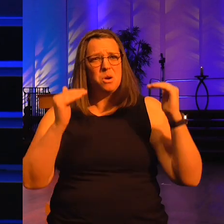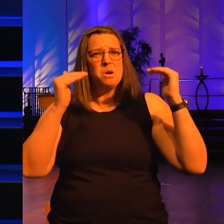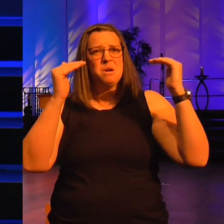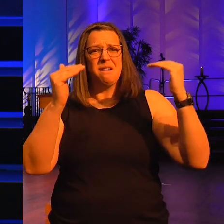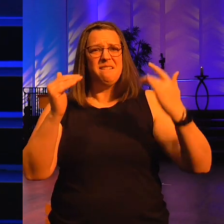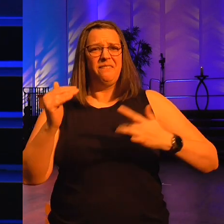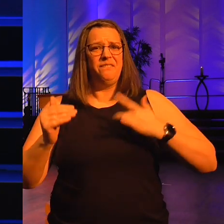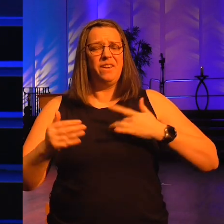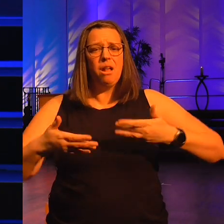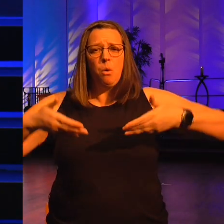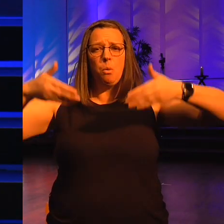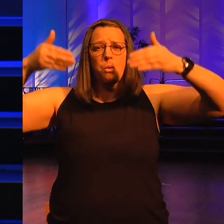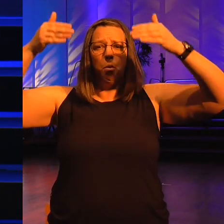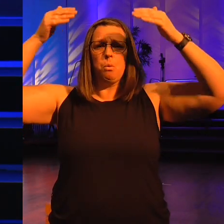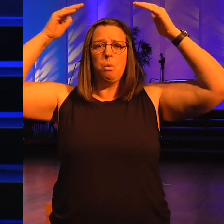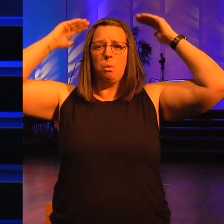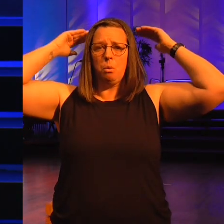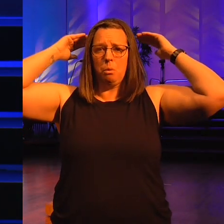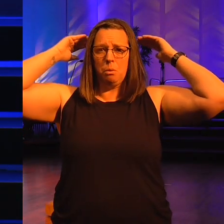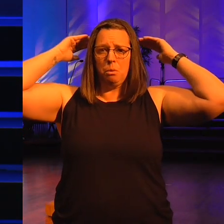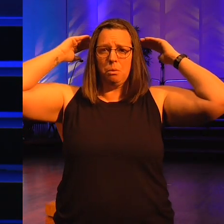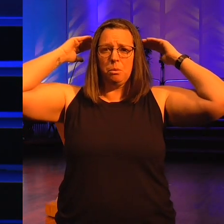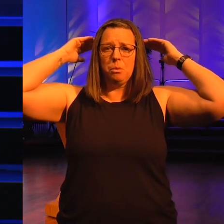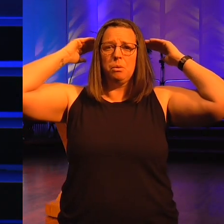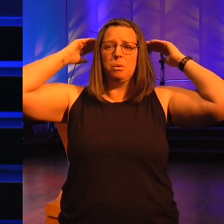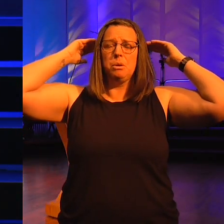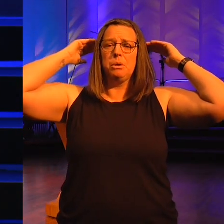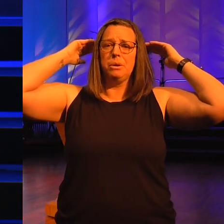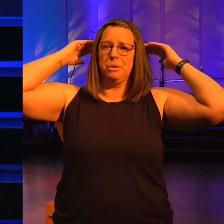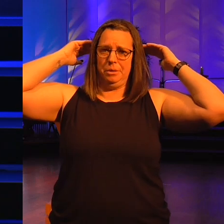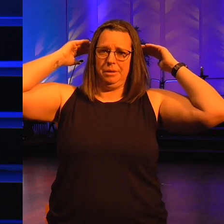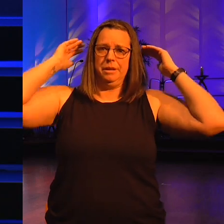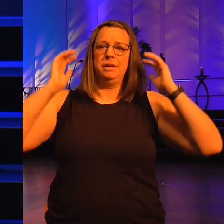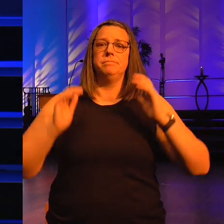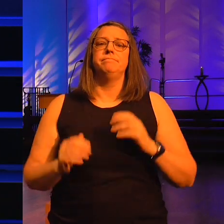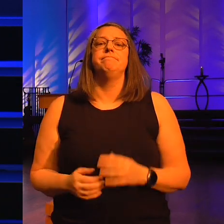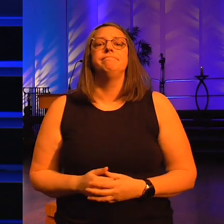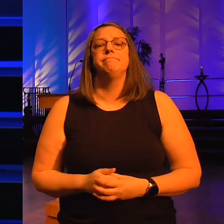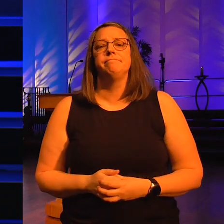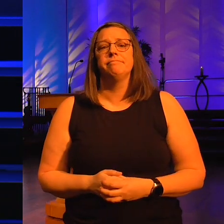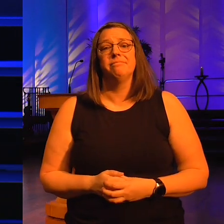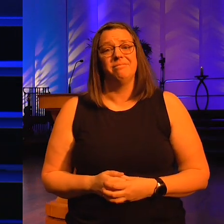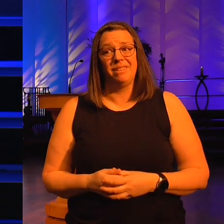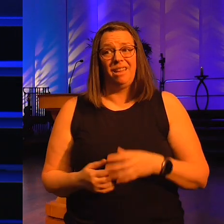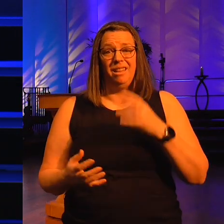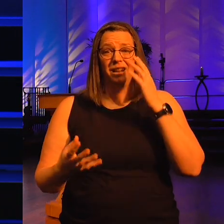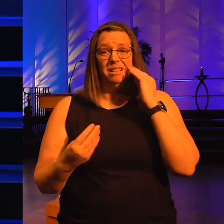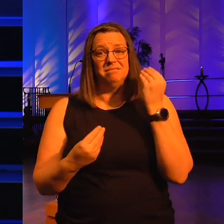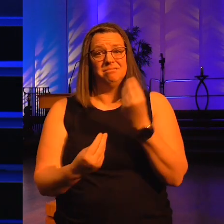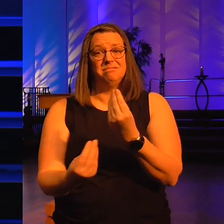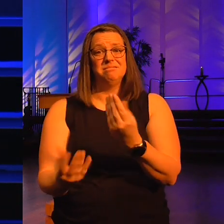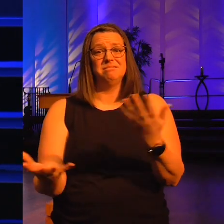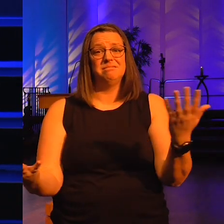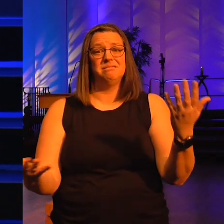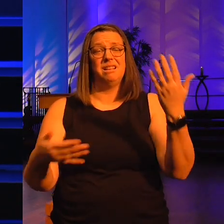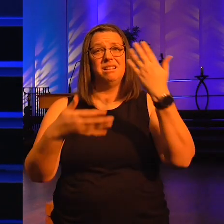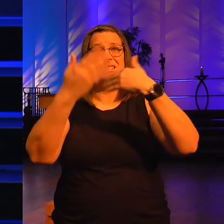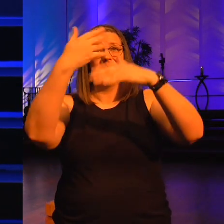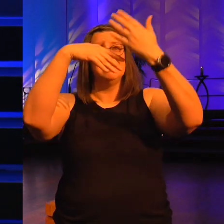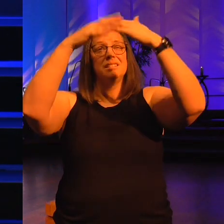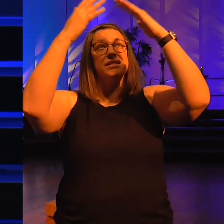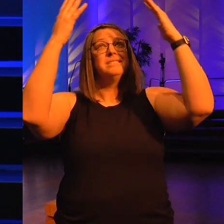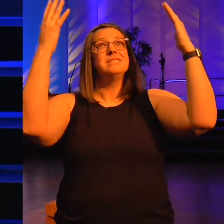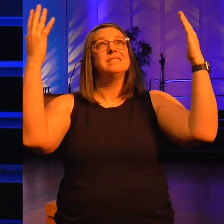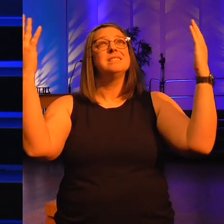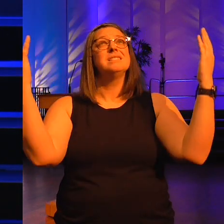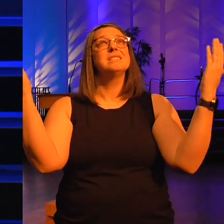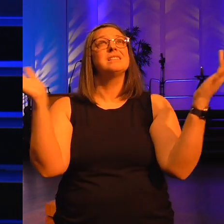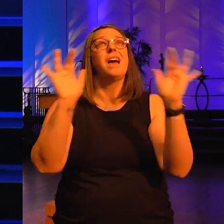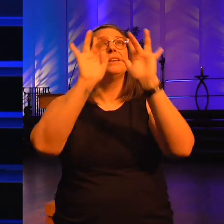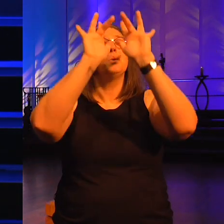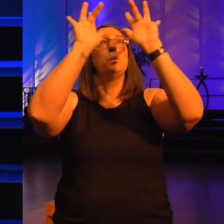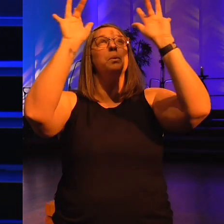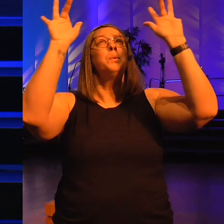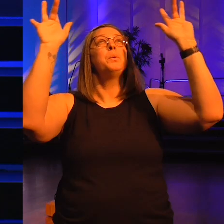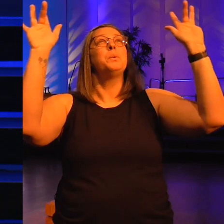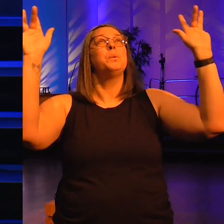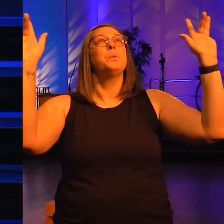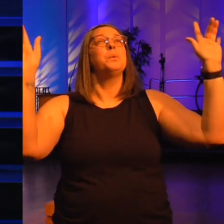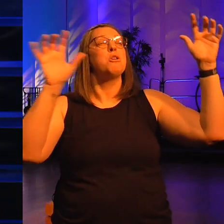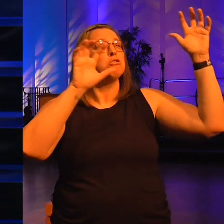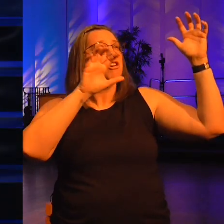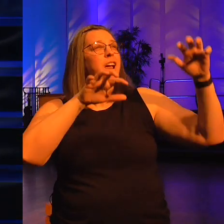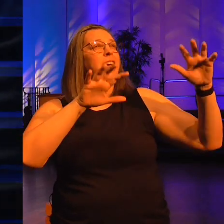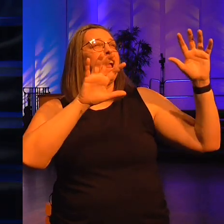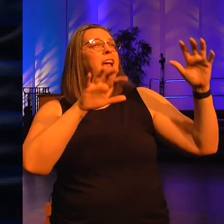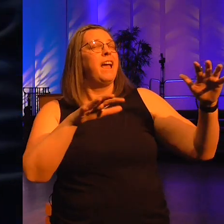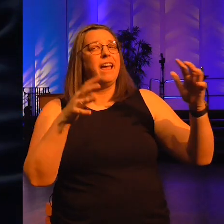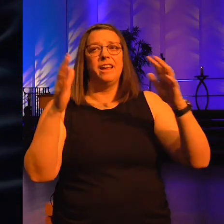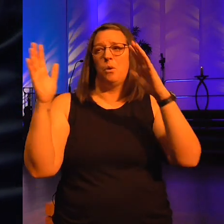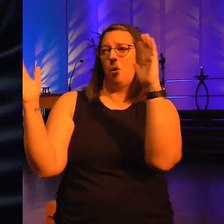line well the sky is finally open the rain and wind stop blowing but just